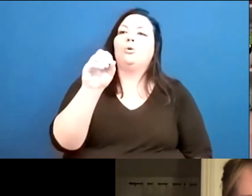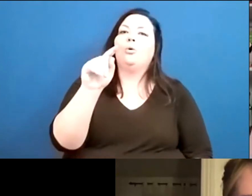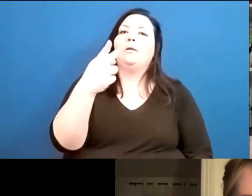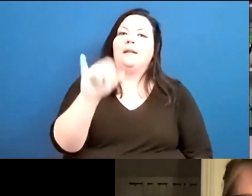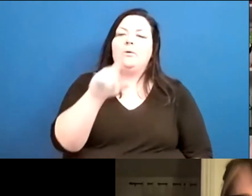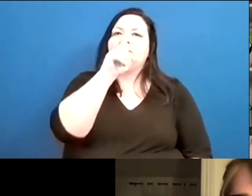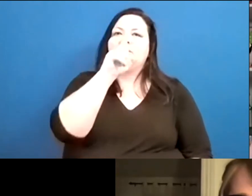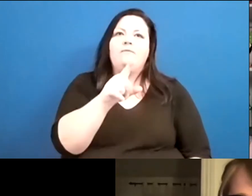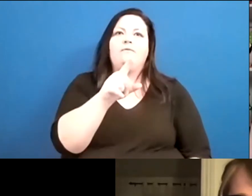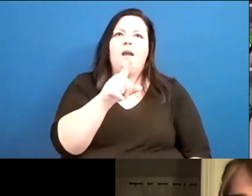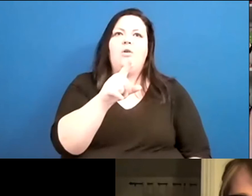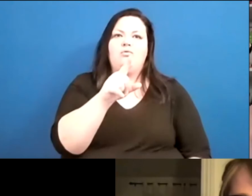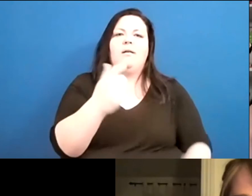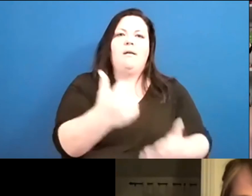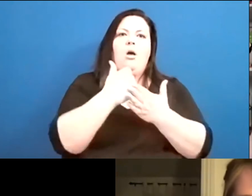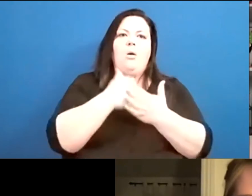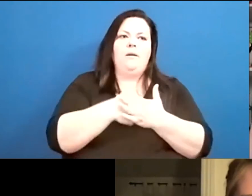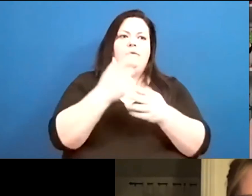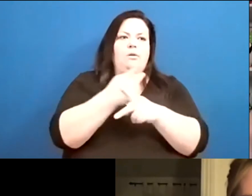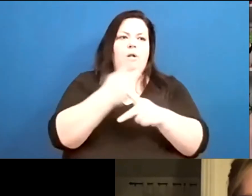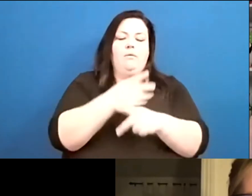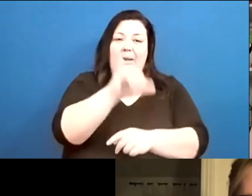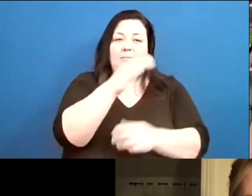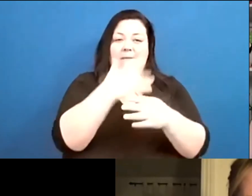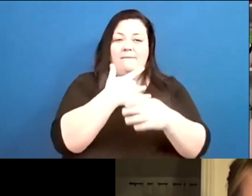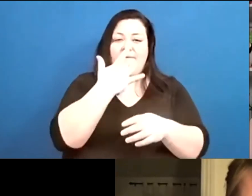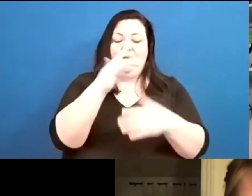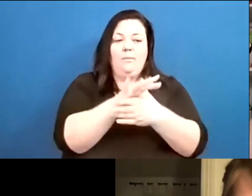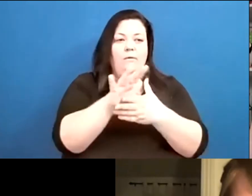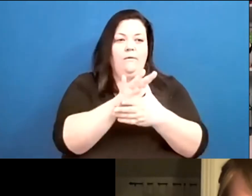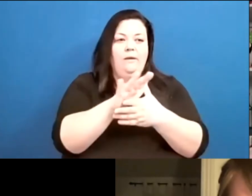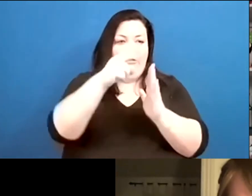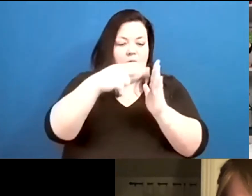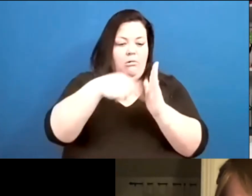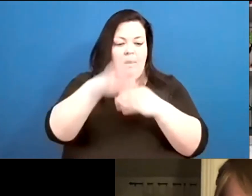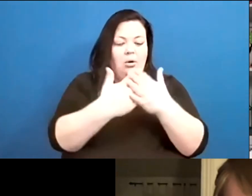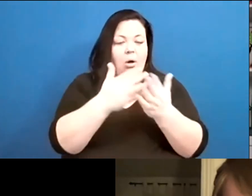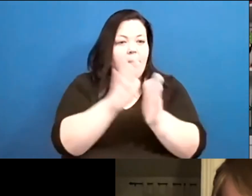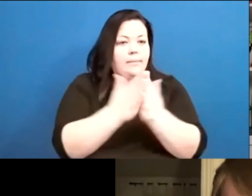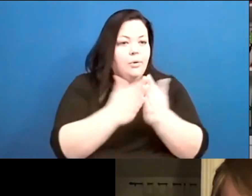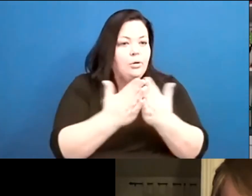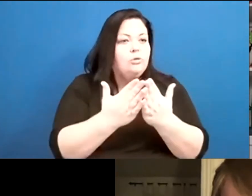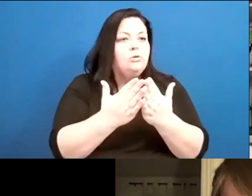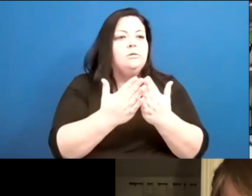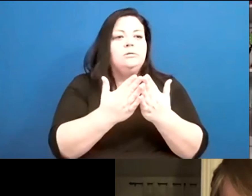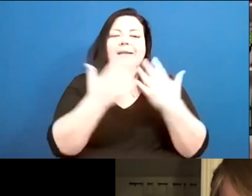me. When I was growing up, Wizard of Oz was my favorite movie and I read like, all of the books, I like, I still have a ton of books, you